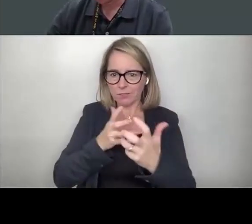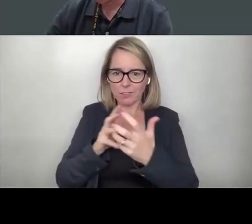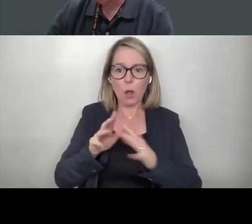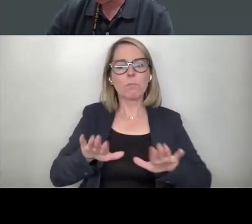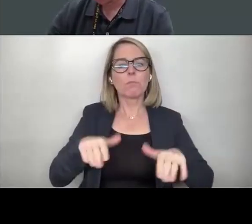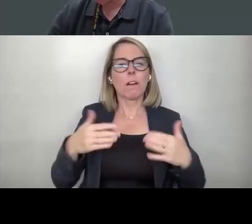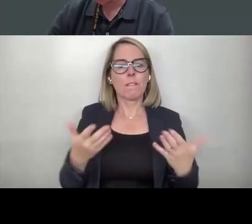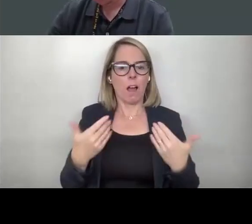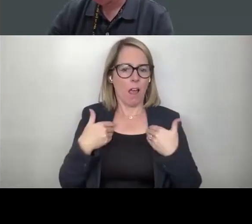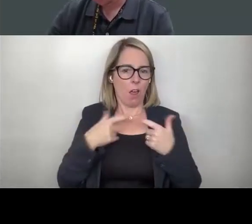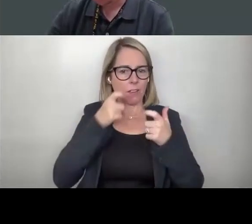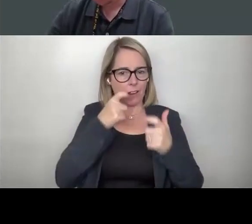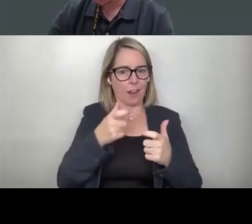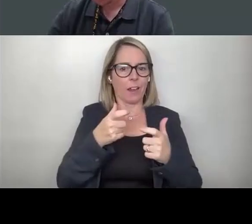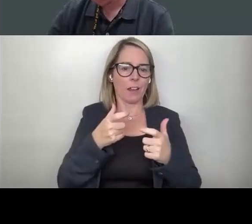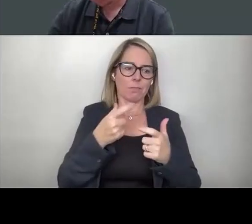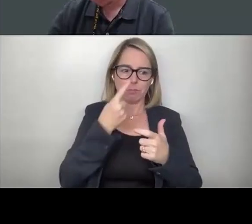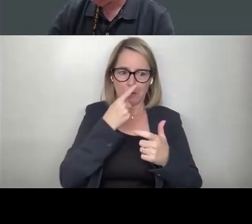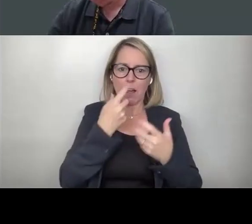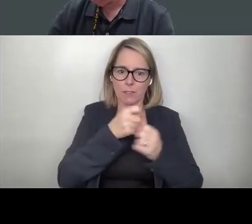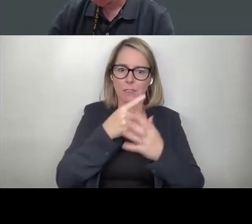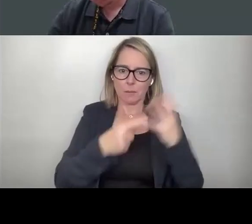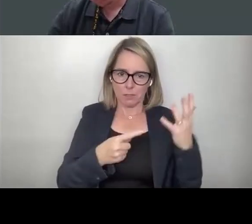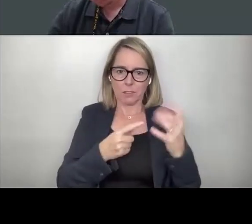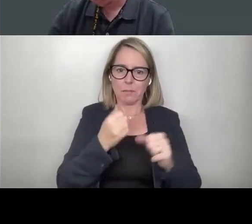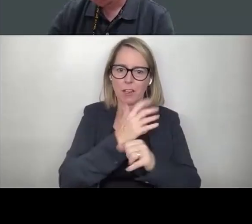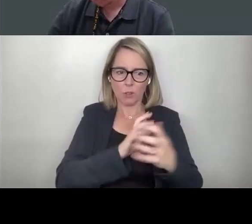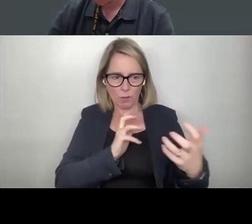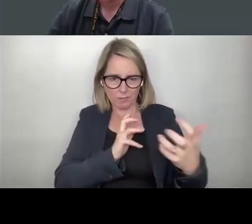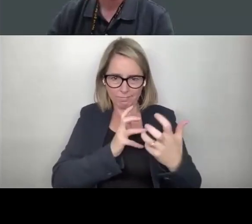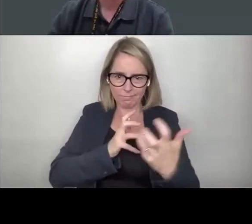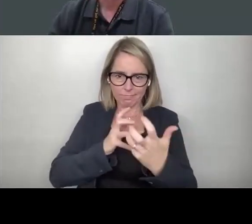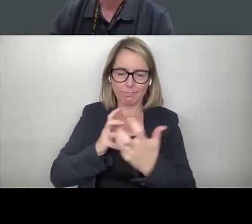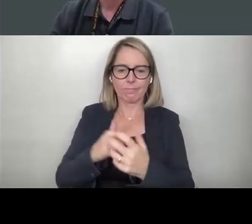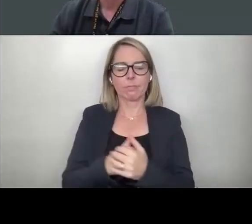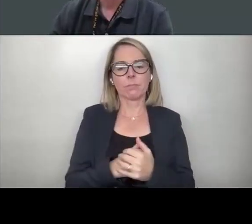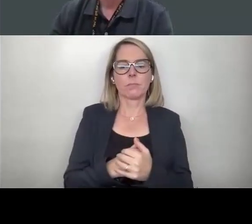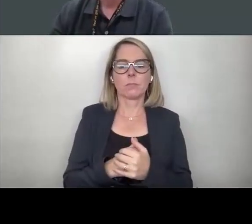for people with disability. But I think at the outset, as Julian mentioned, if we could